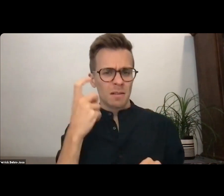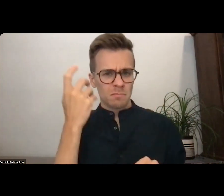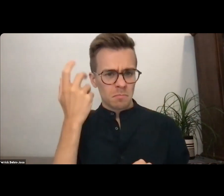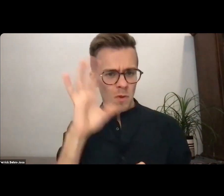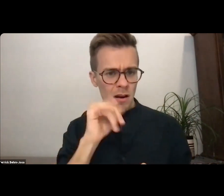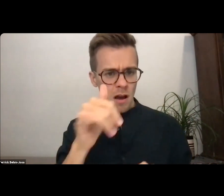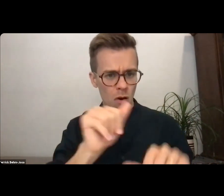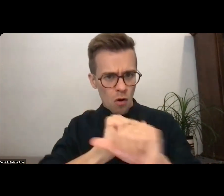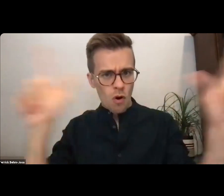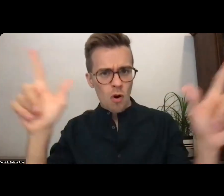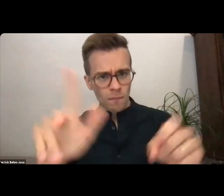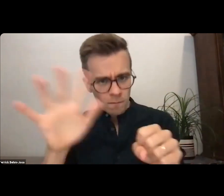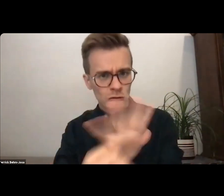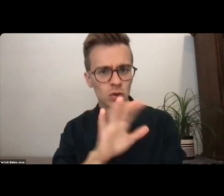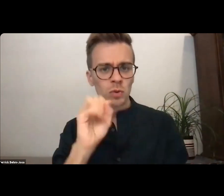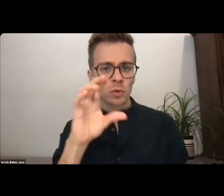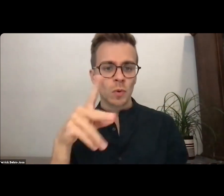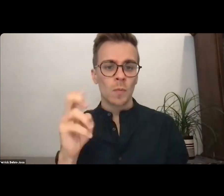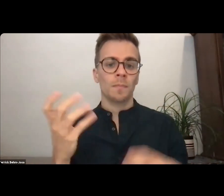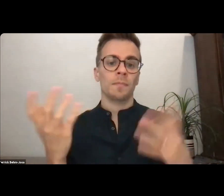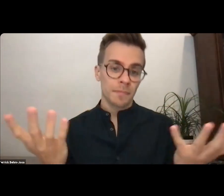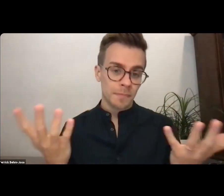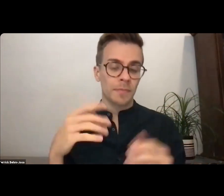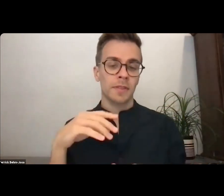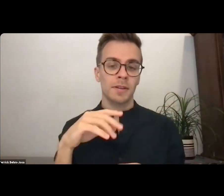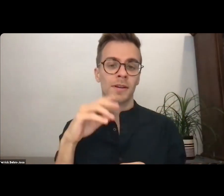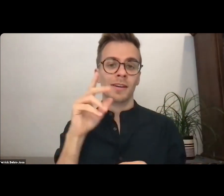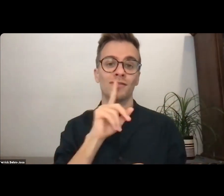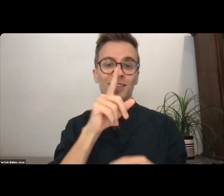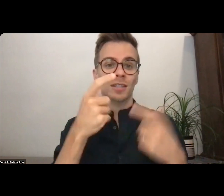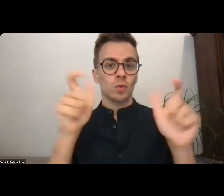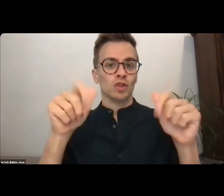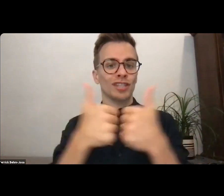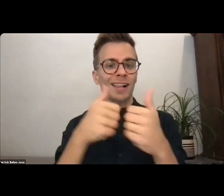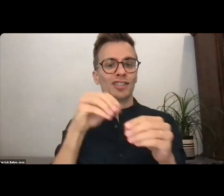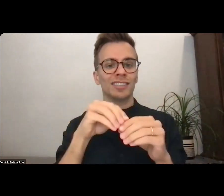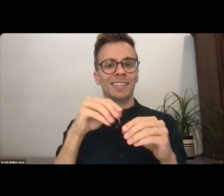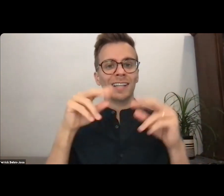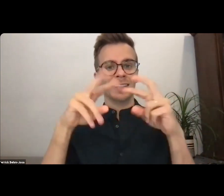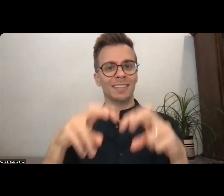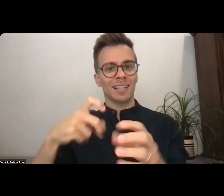Some people have asked: Why wouldn’t we have all of the buildings as Full Scope and DeafSpace design?